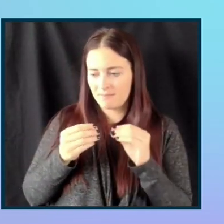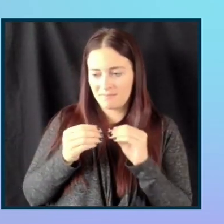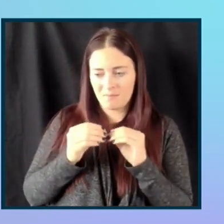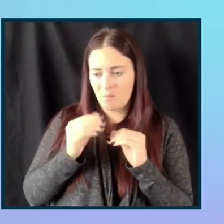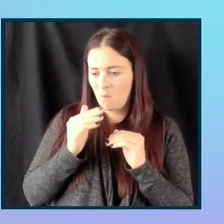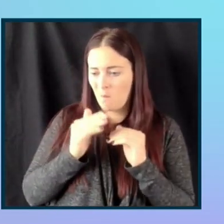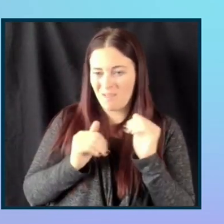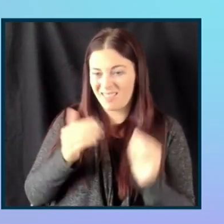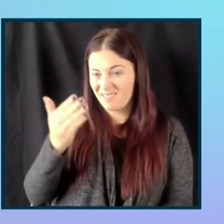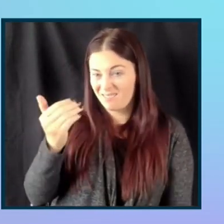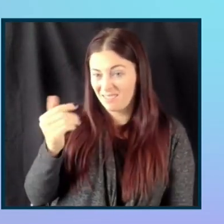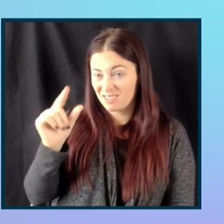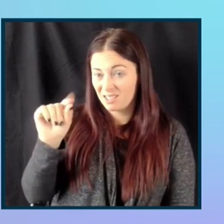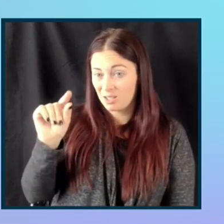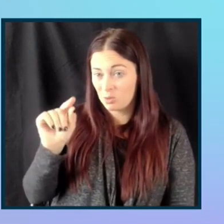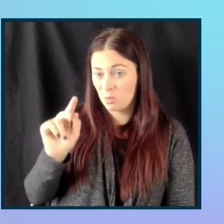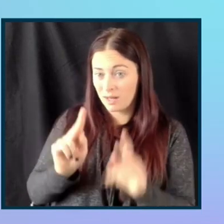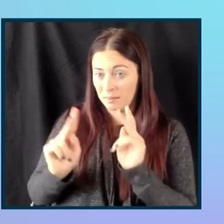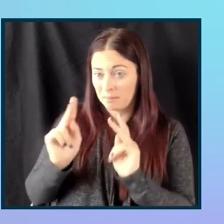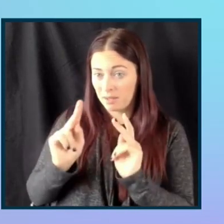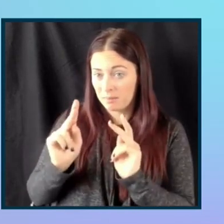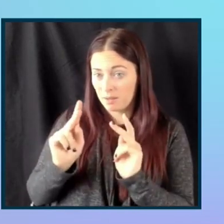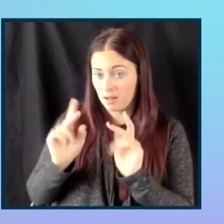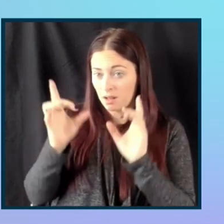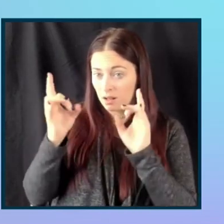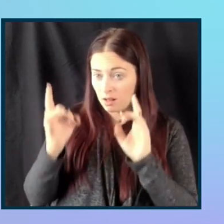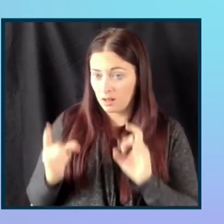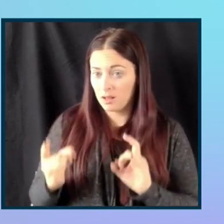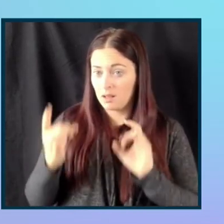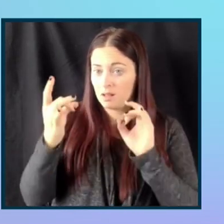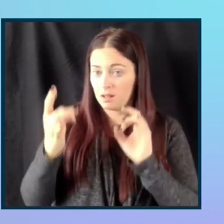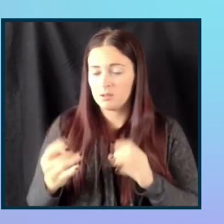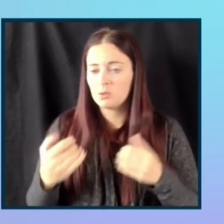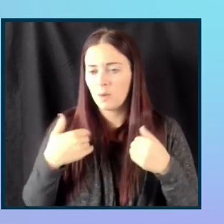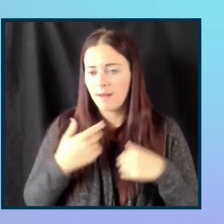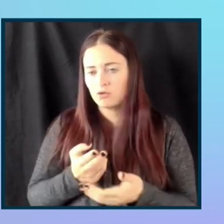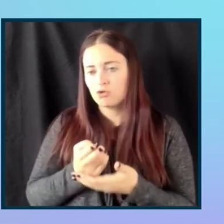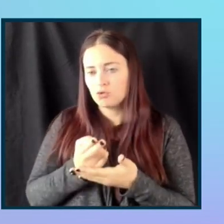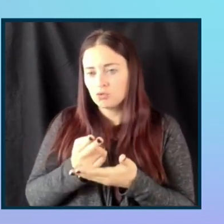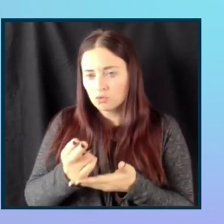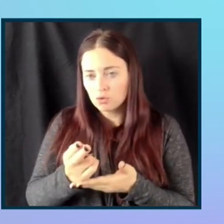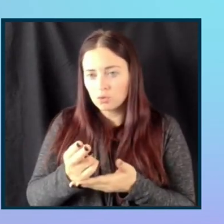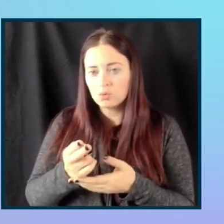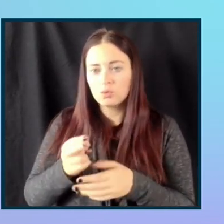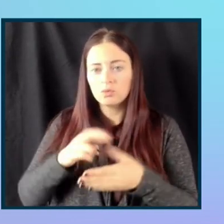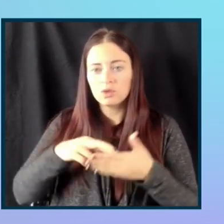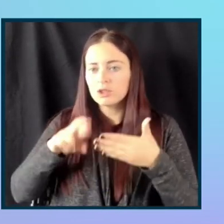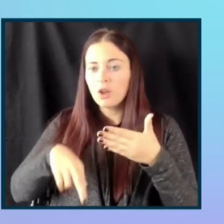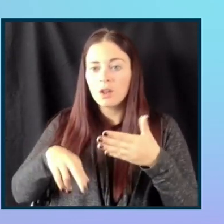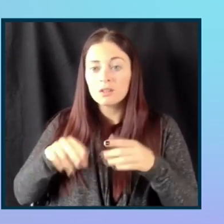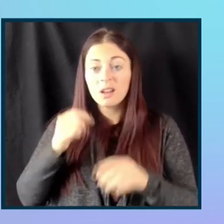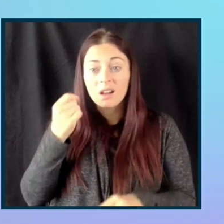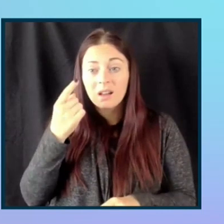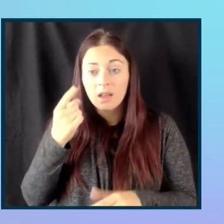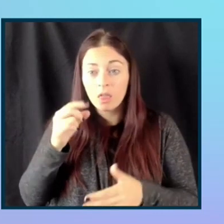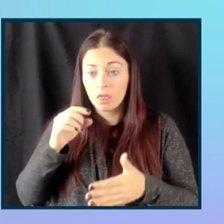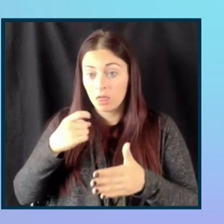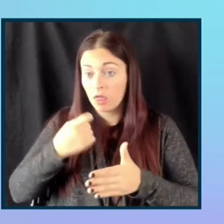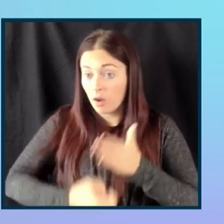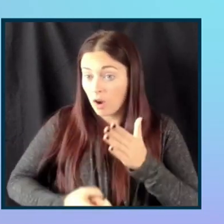to get true sample size results back. That doesn't solve the problem with the cost, and it's a real problem.